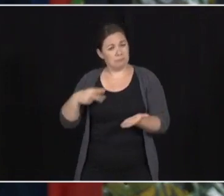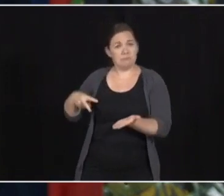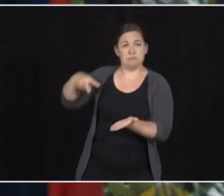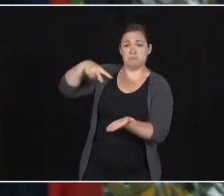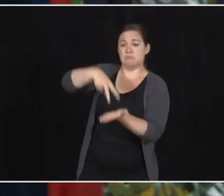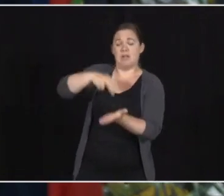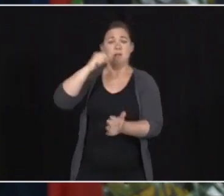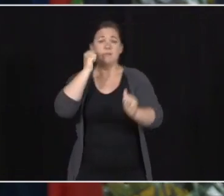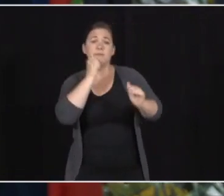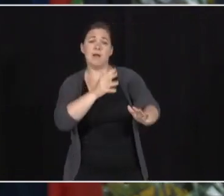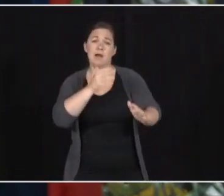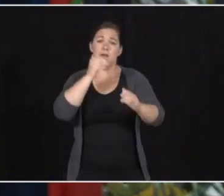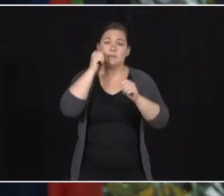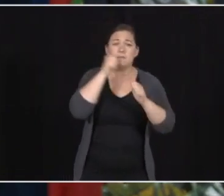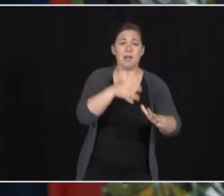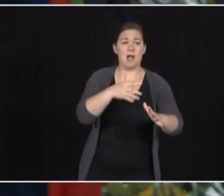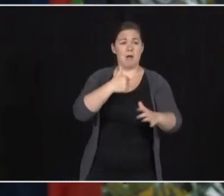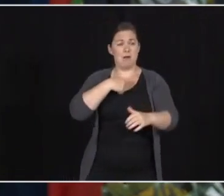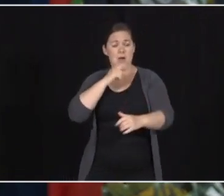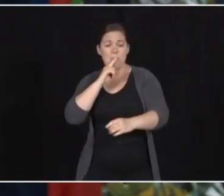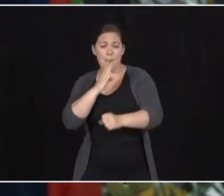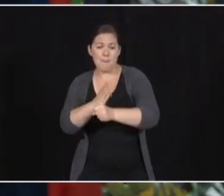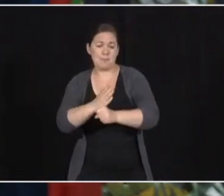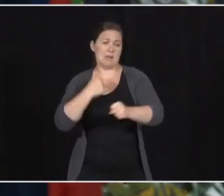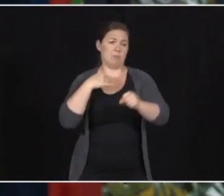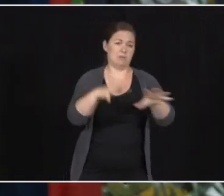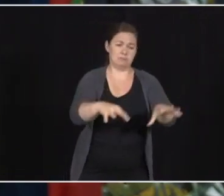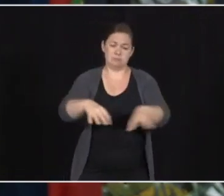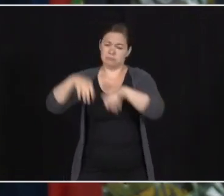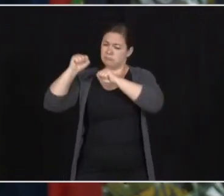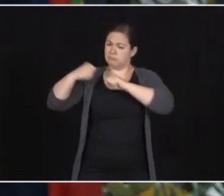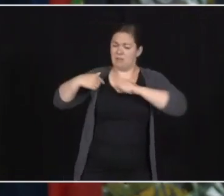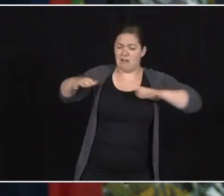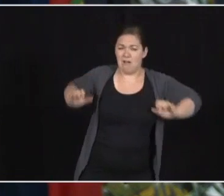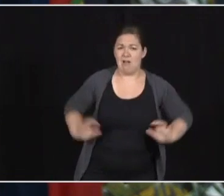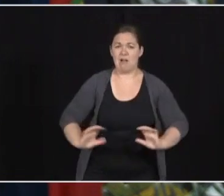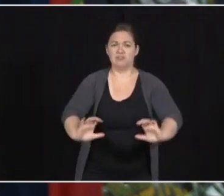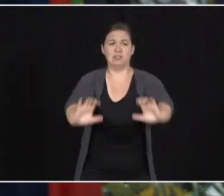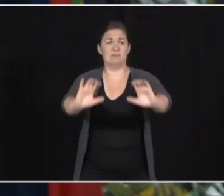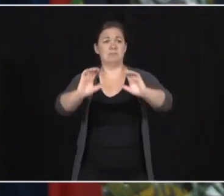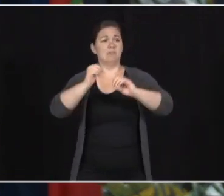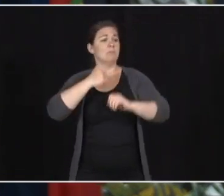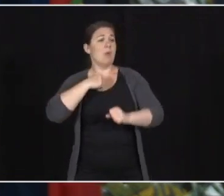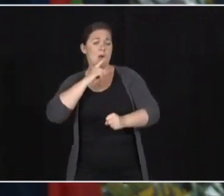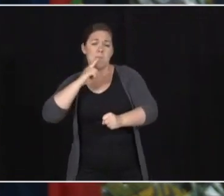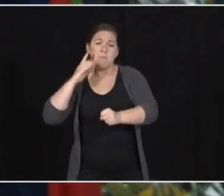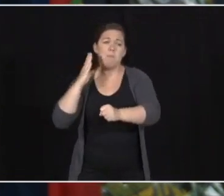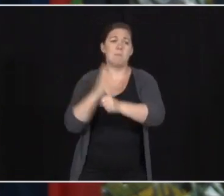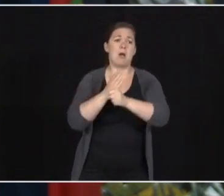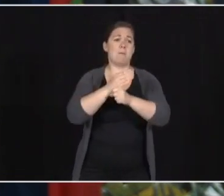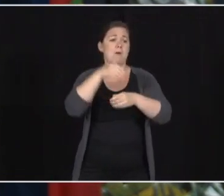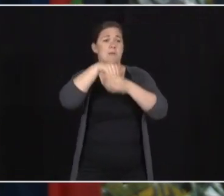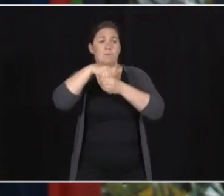I would break down the silos. I would push the system.